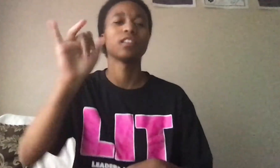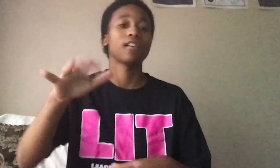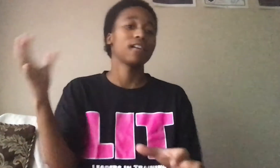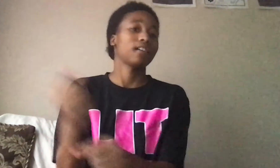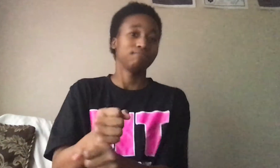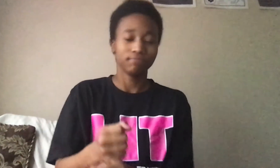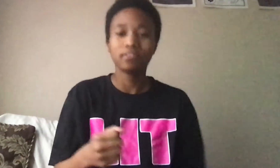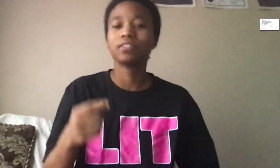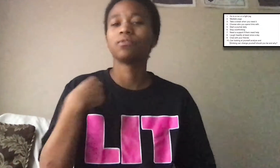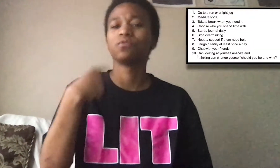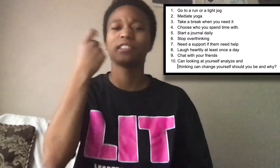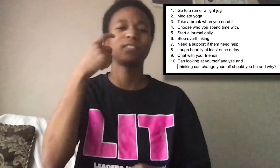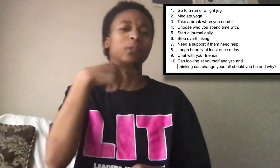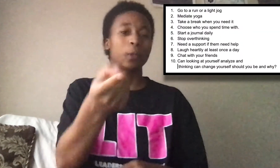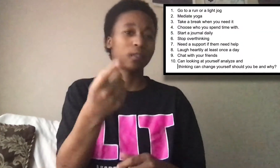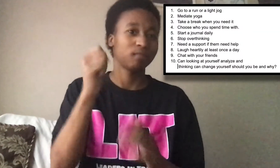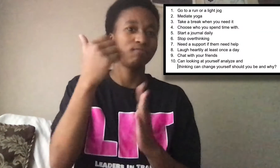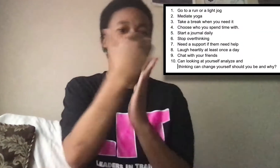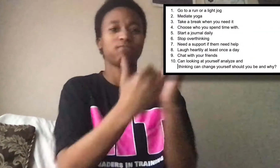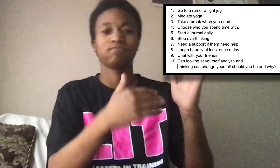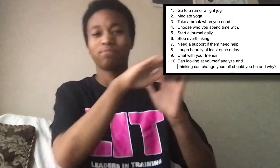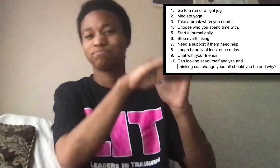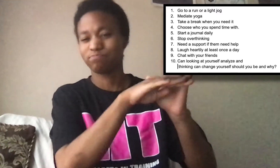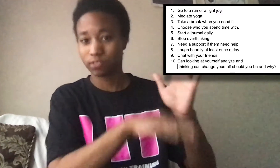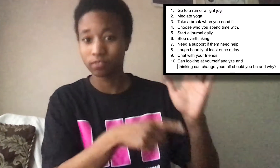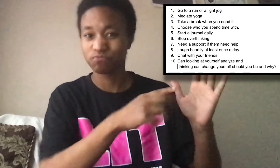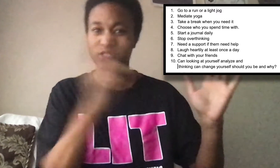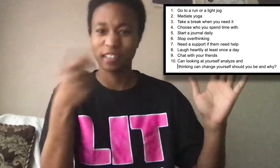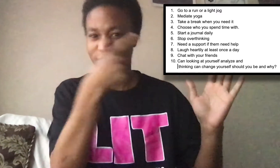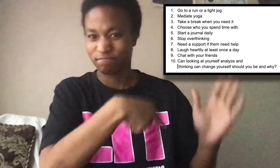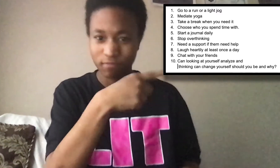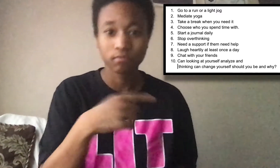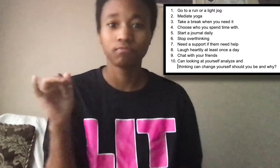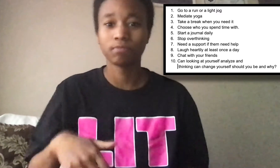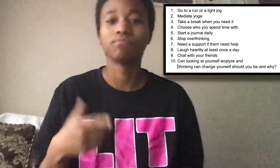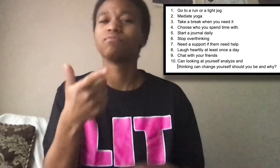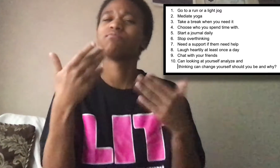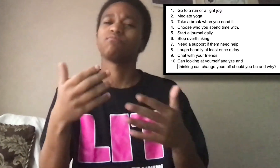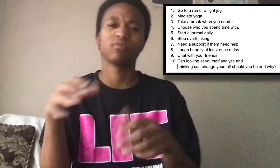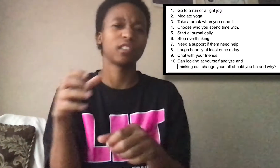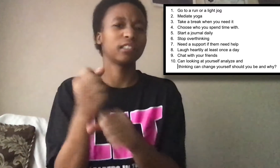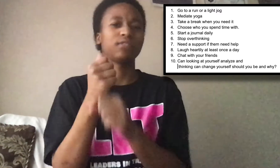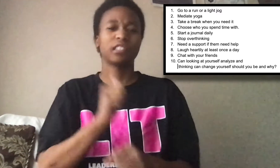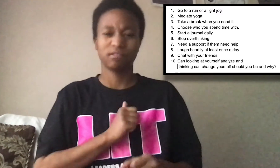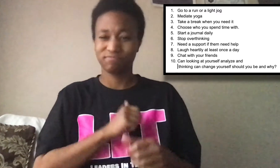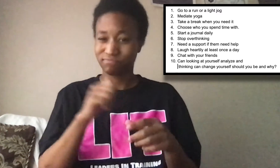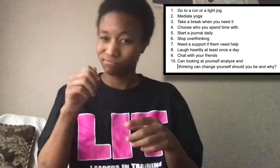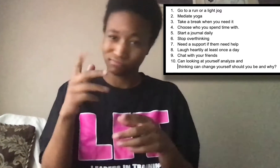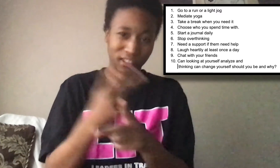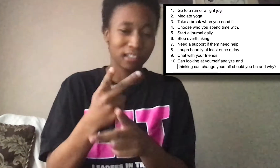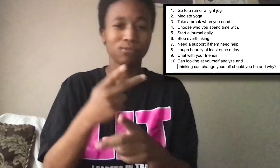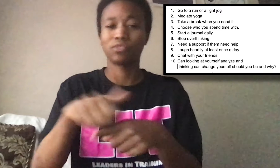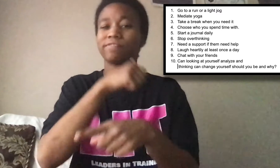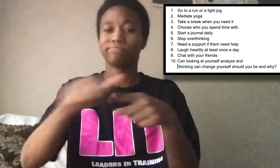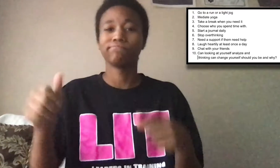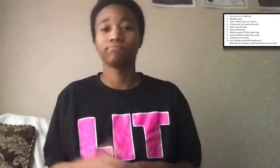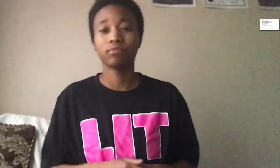That summary I recently told you 10 top on the list you can use for taking self - care practical.